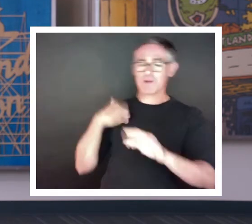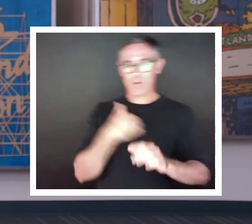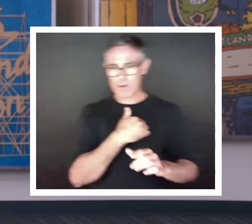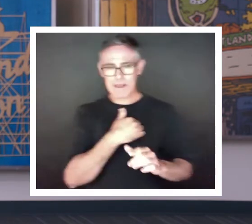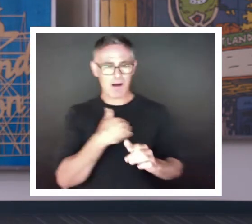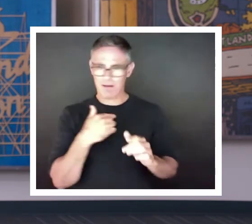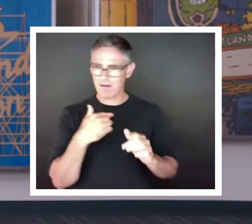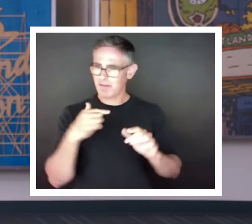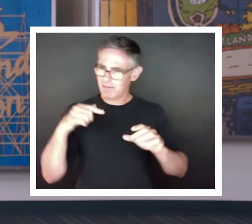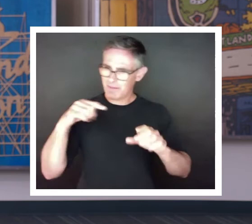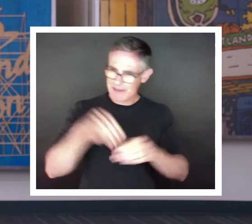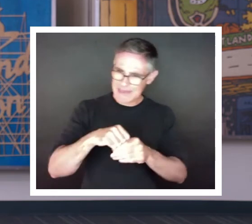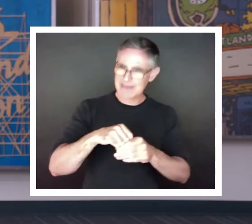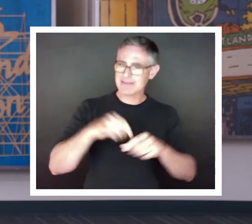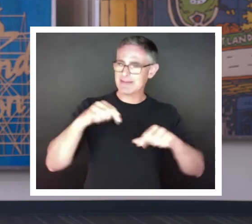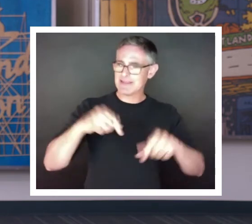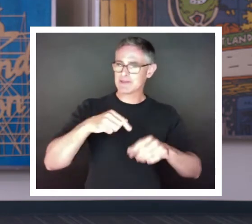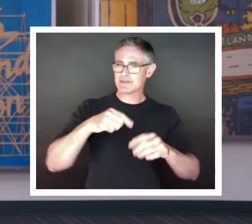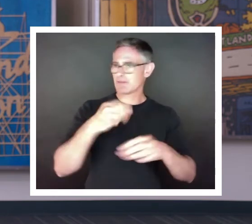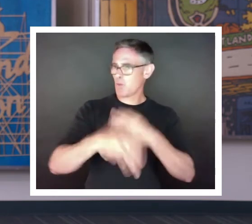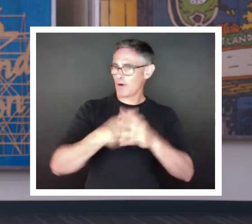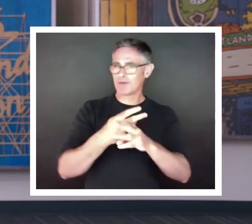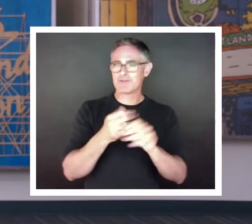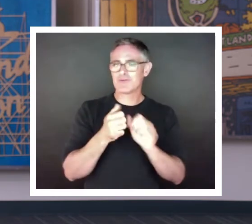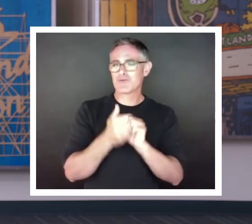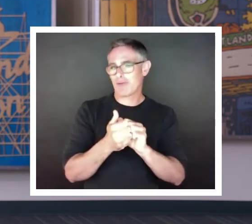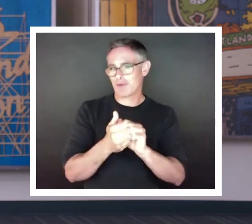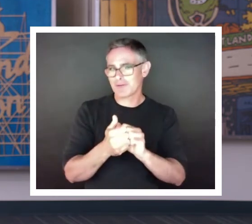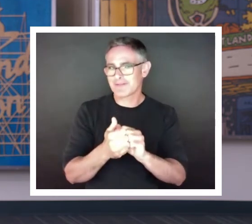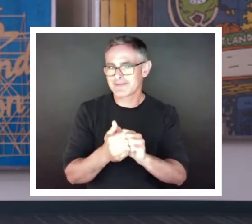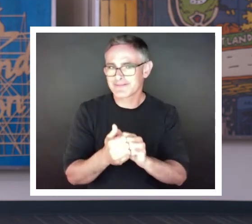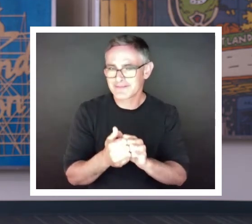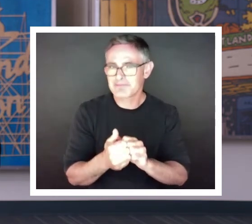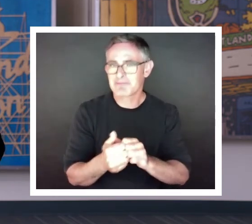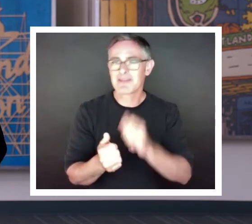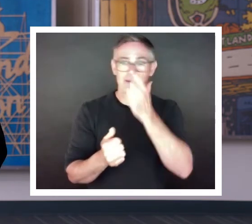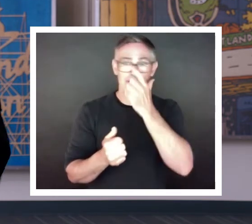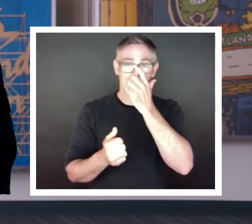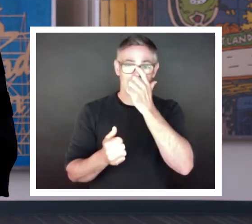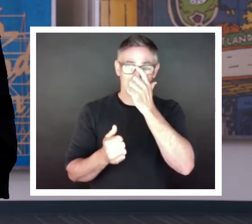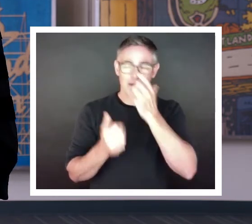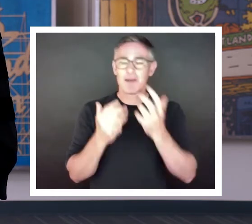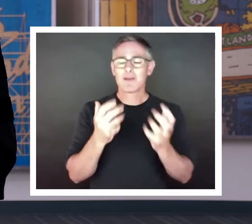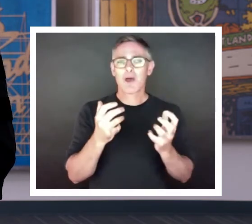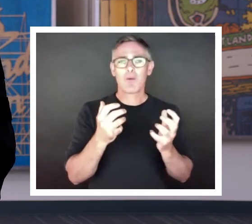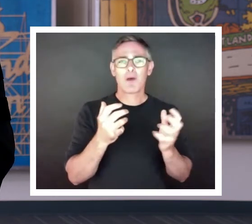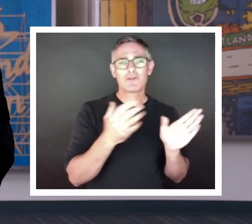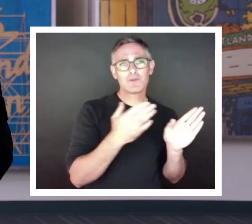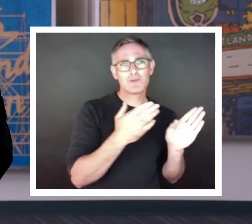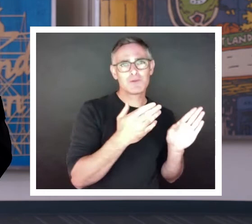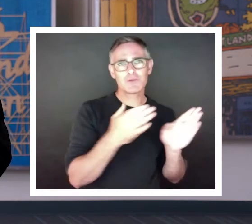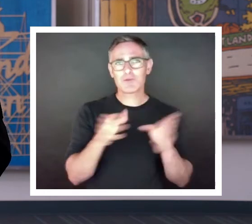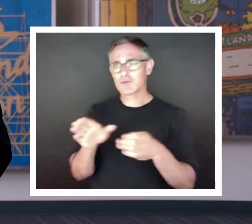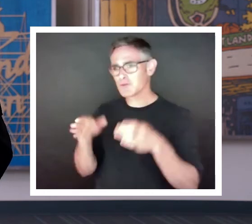There is no mistaking that. I wish to turn this conversation toward another layer of important thinking.